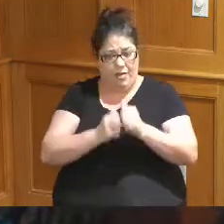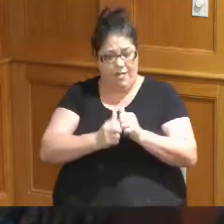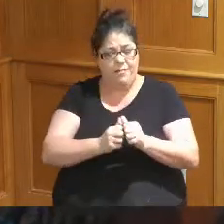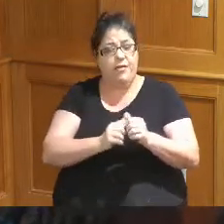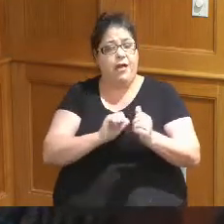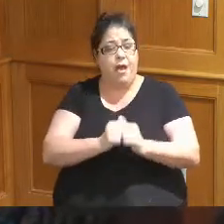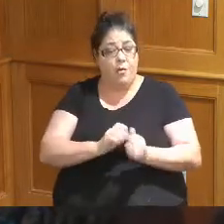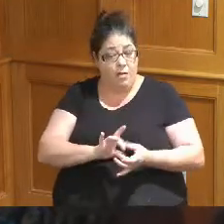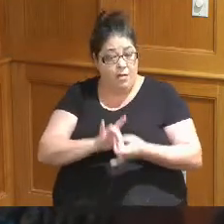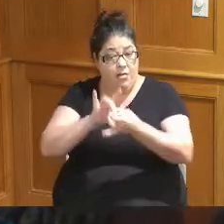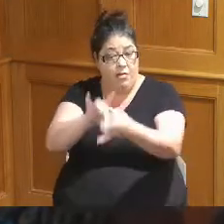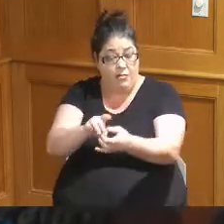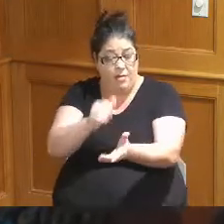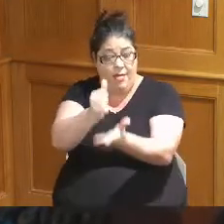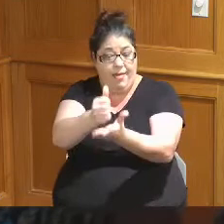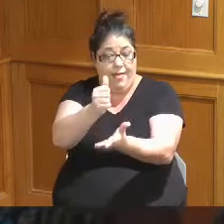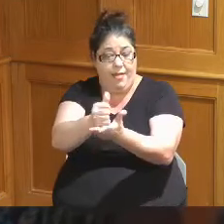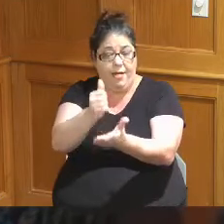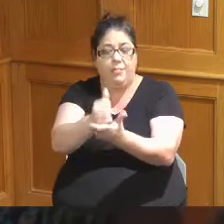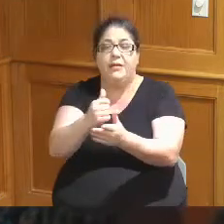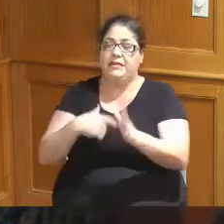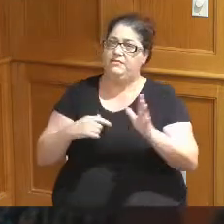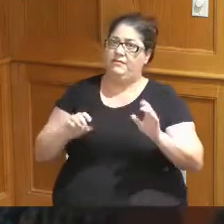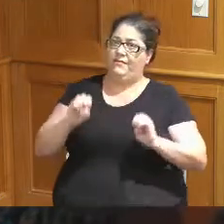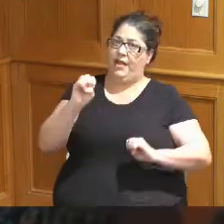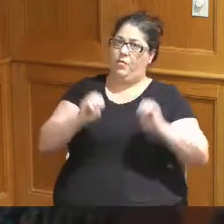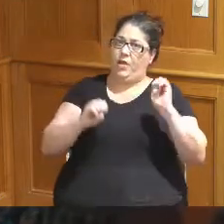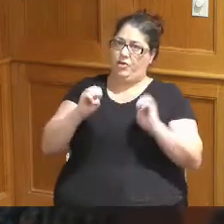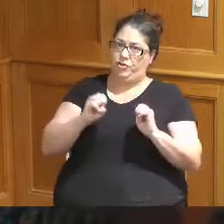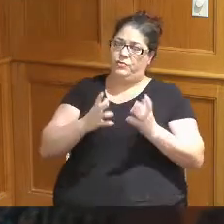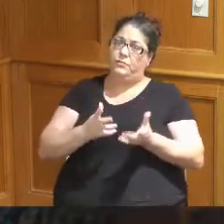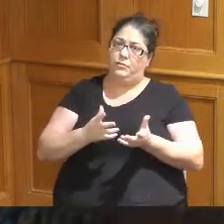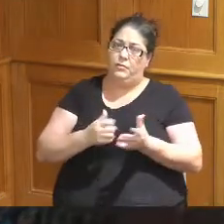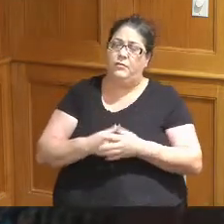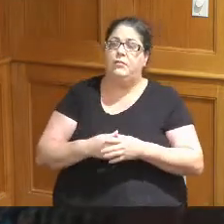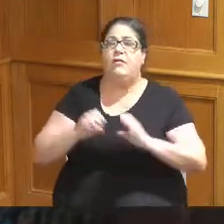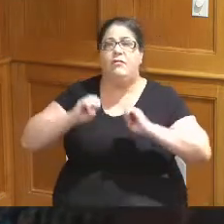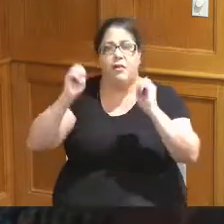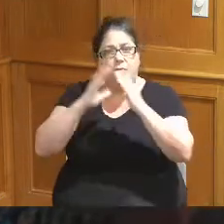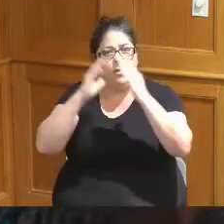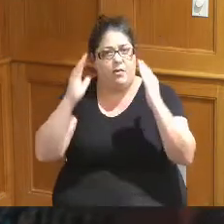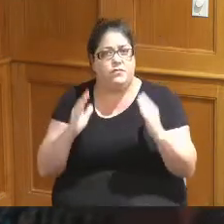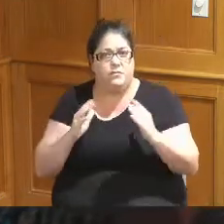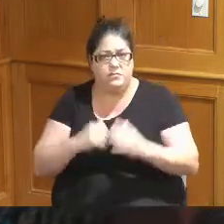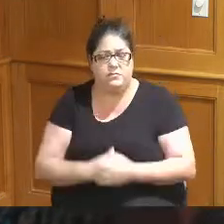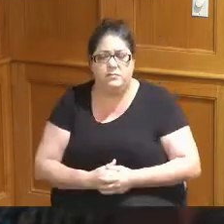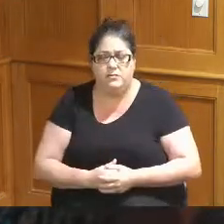people getting home ownership is valuation and because of that we're going to provide